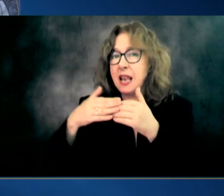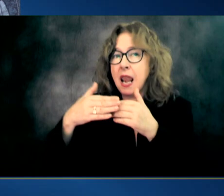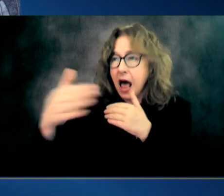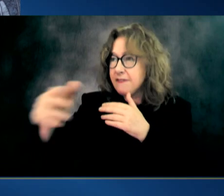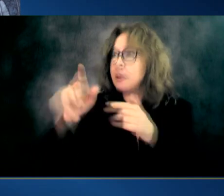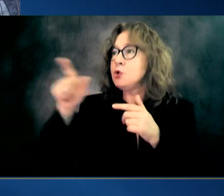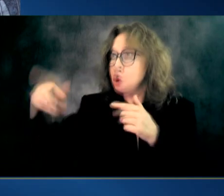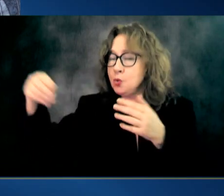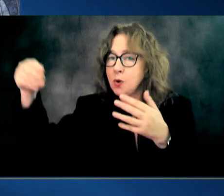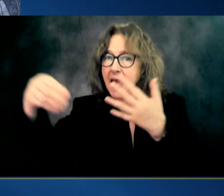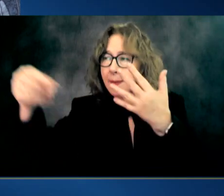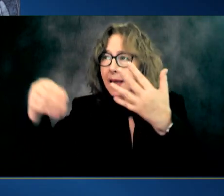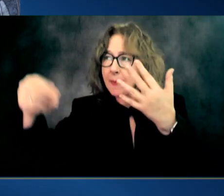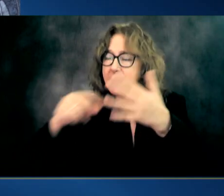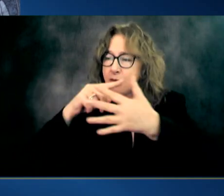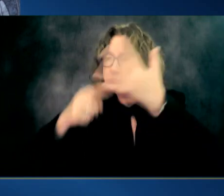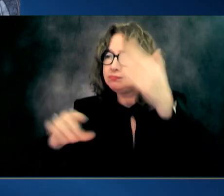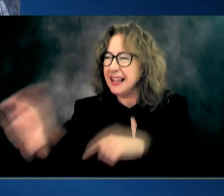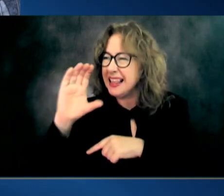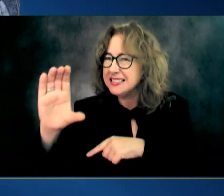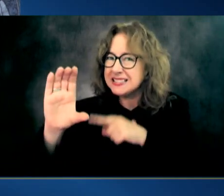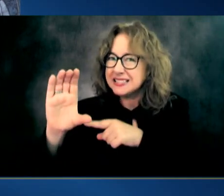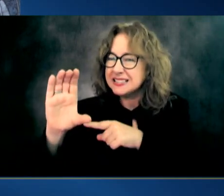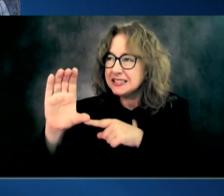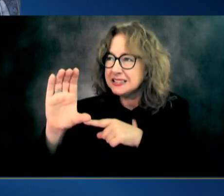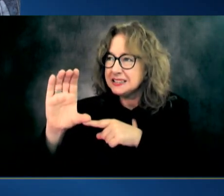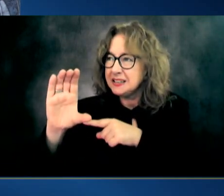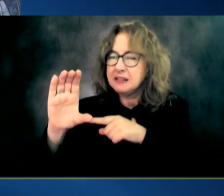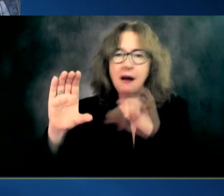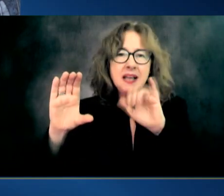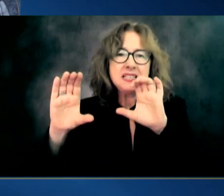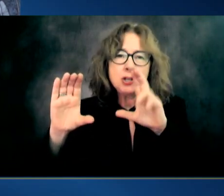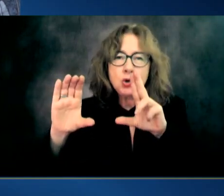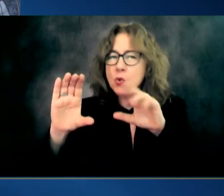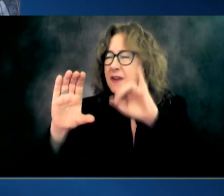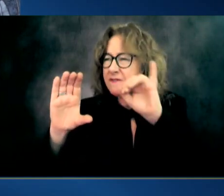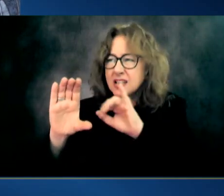requiring her to be in the ICU. There's this number that you keep saying no to,